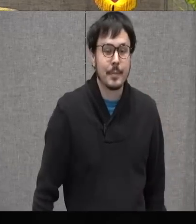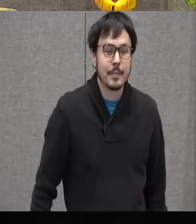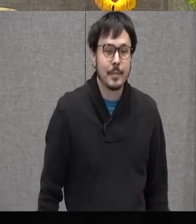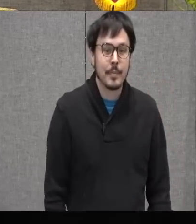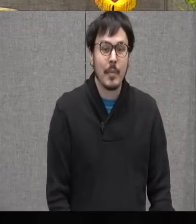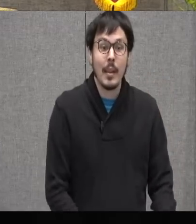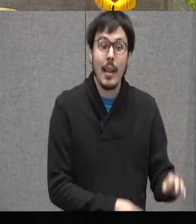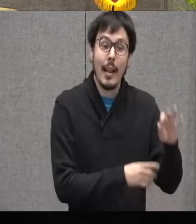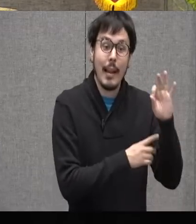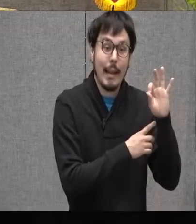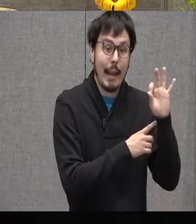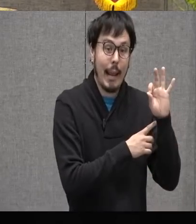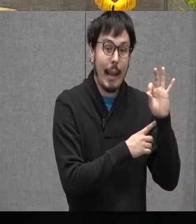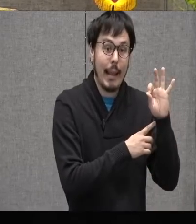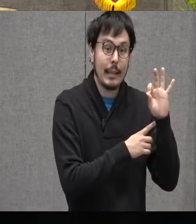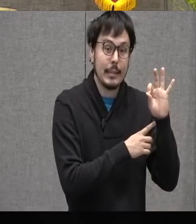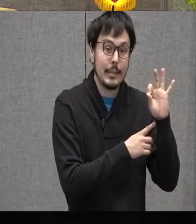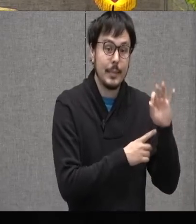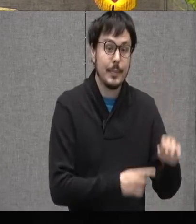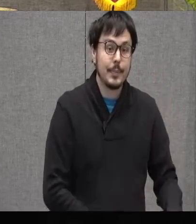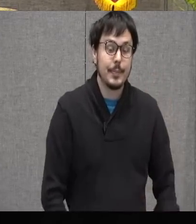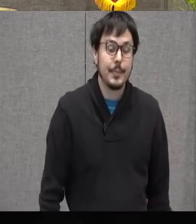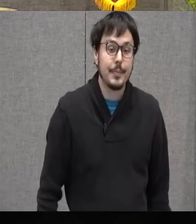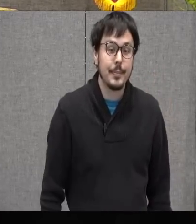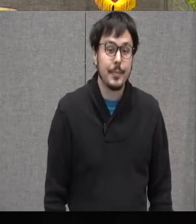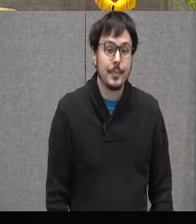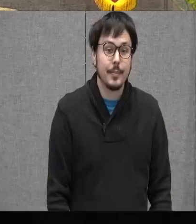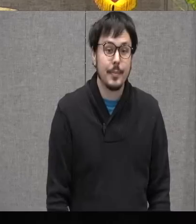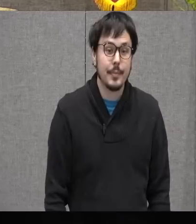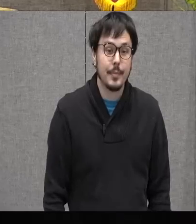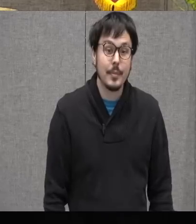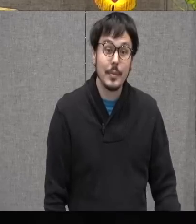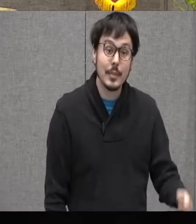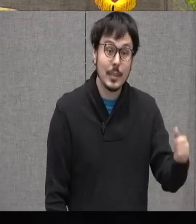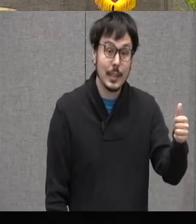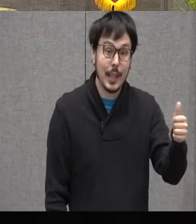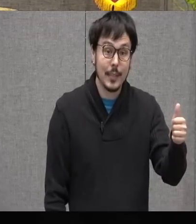nine, 10, we're halfway there.